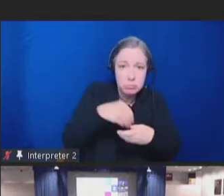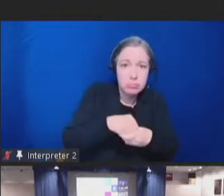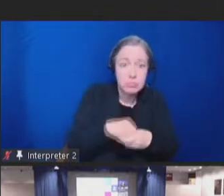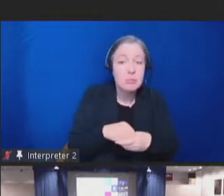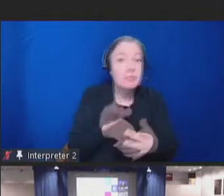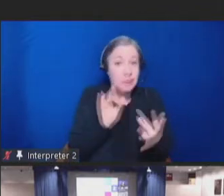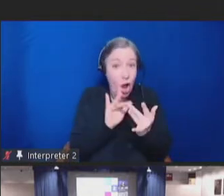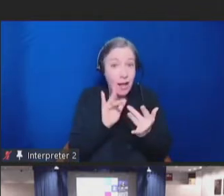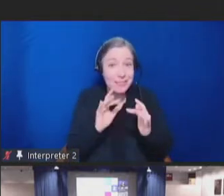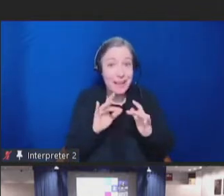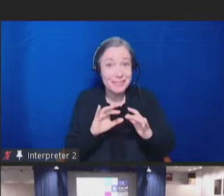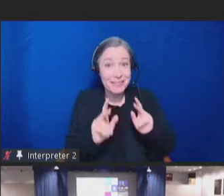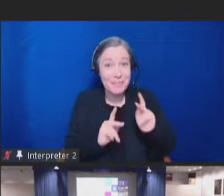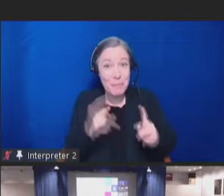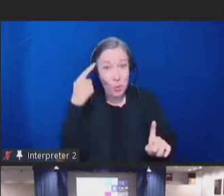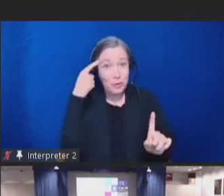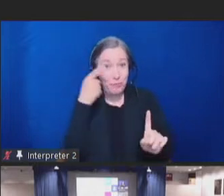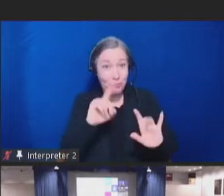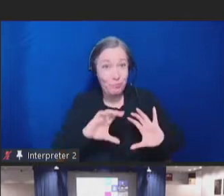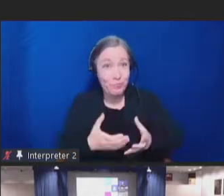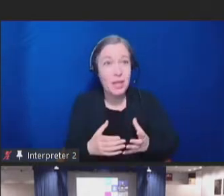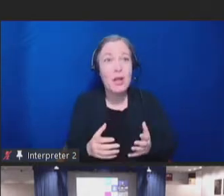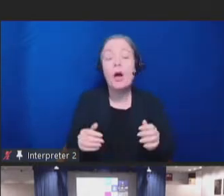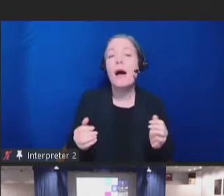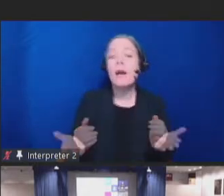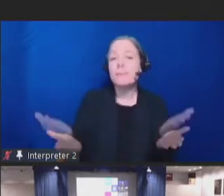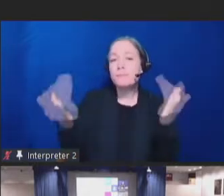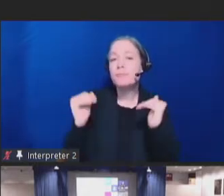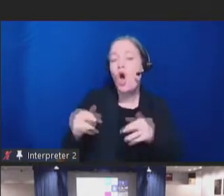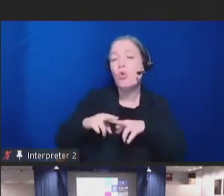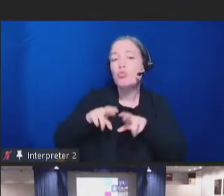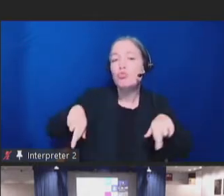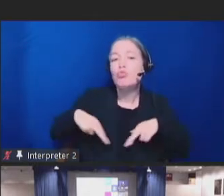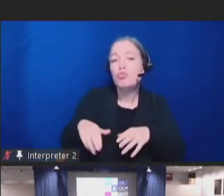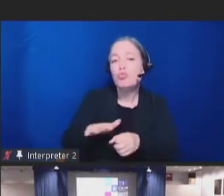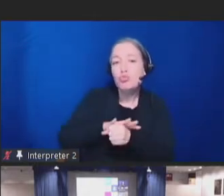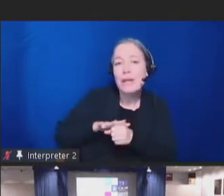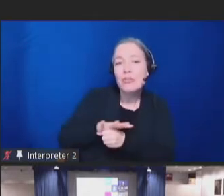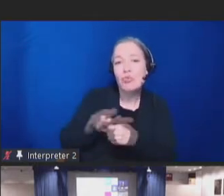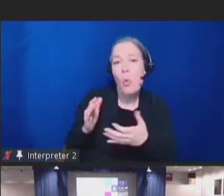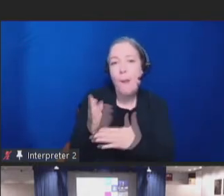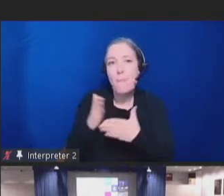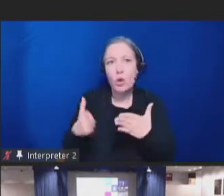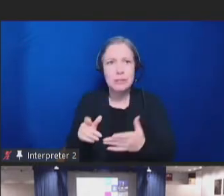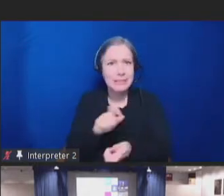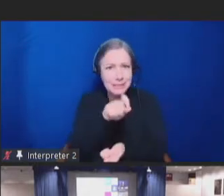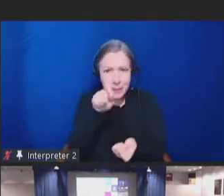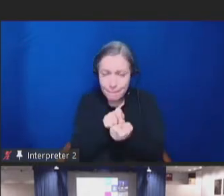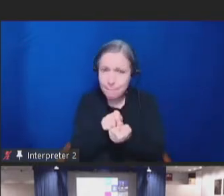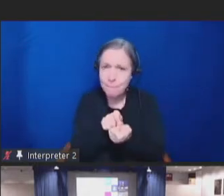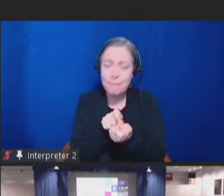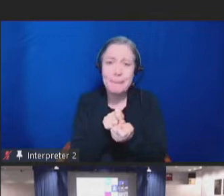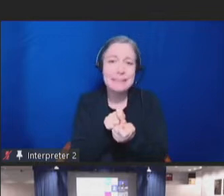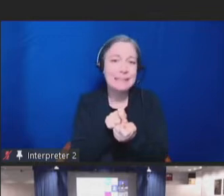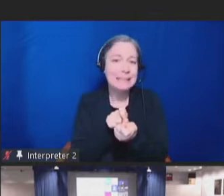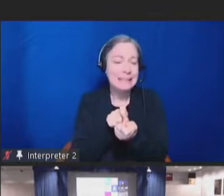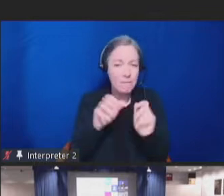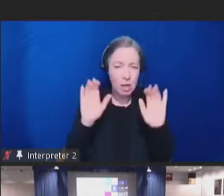With our regional partners, we got to focus on very specific drill down on key audiences and host